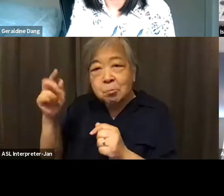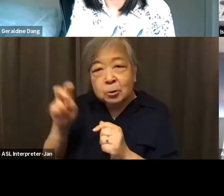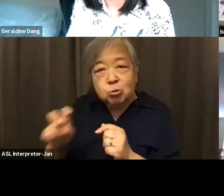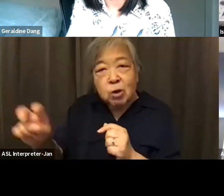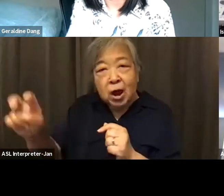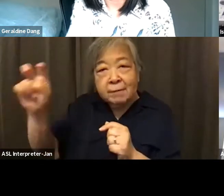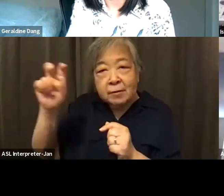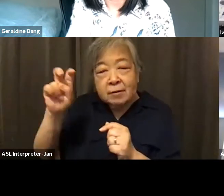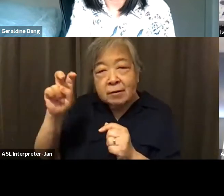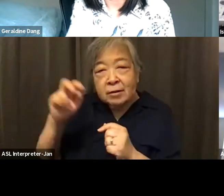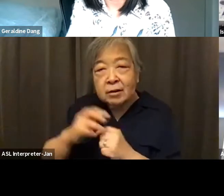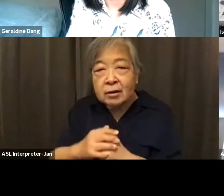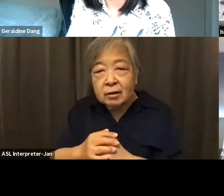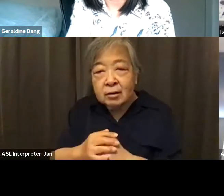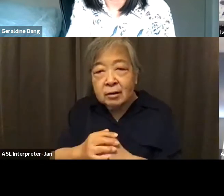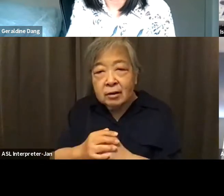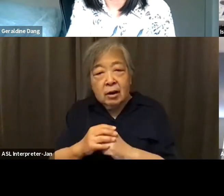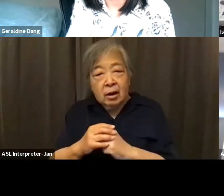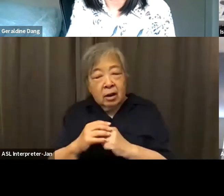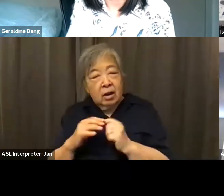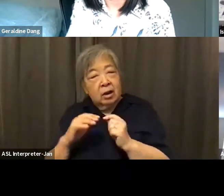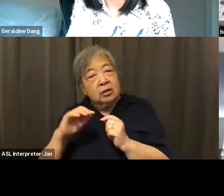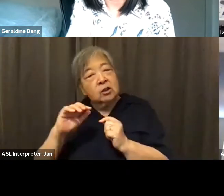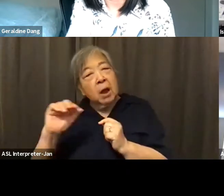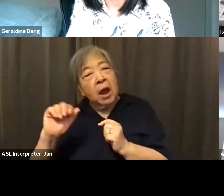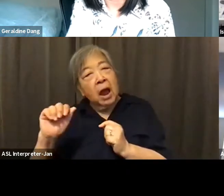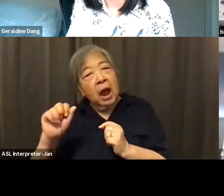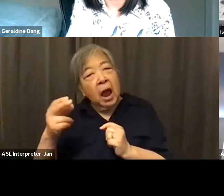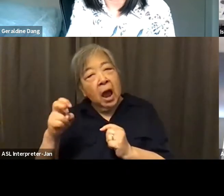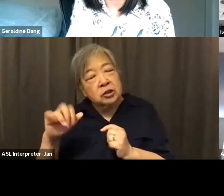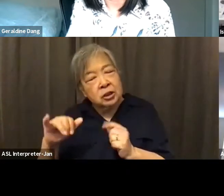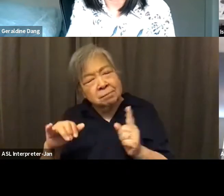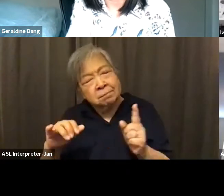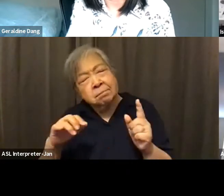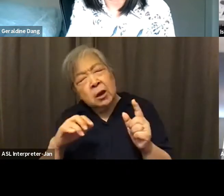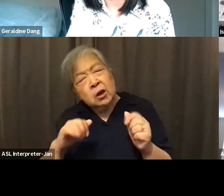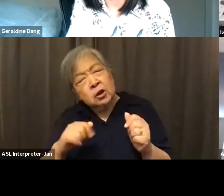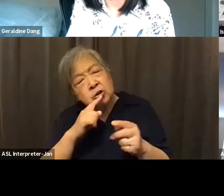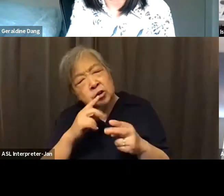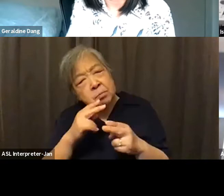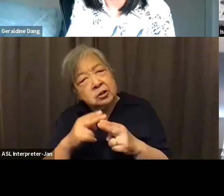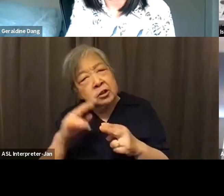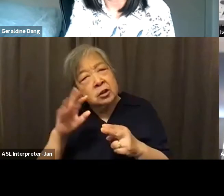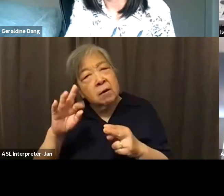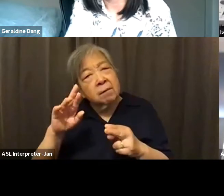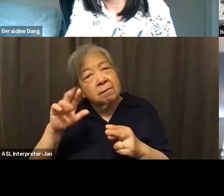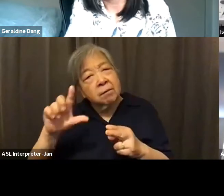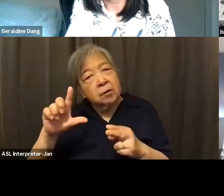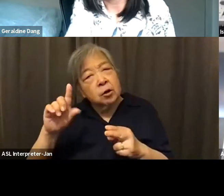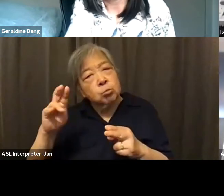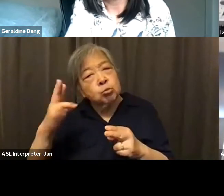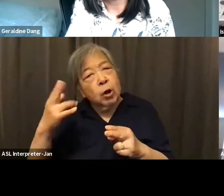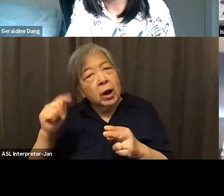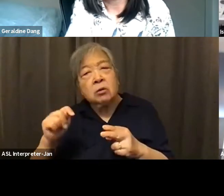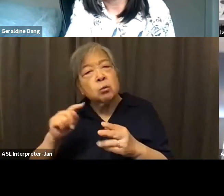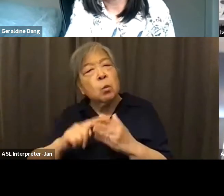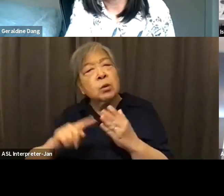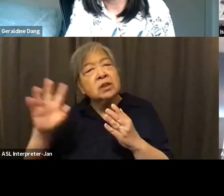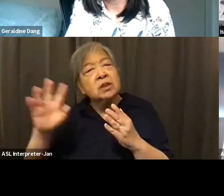And could you mention the role that Fulbright Noir also played?